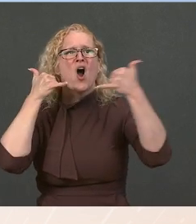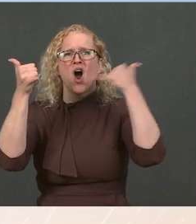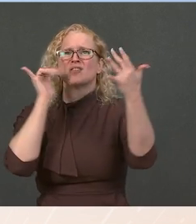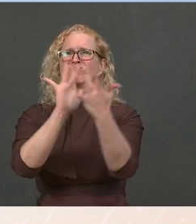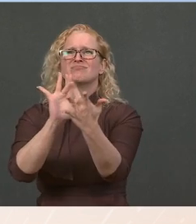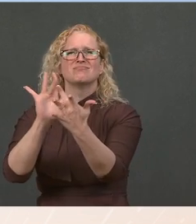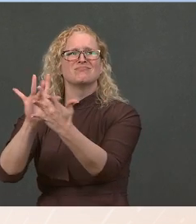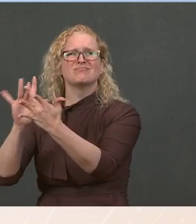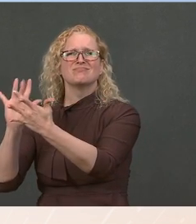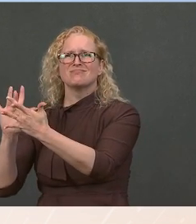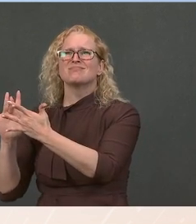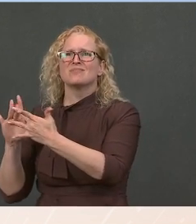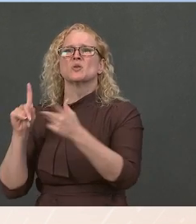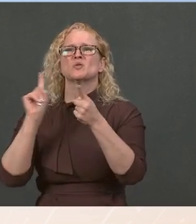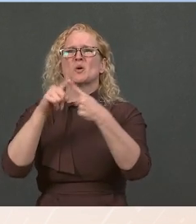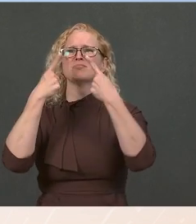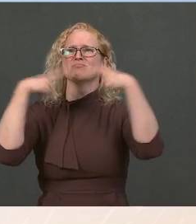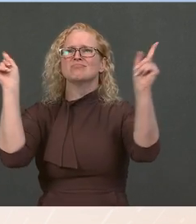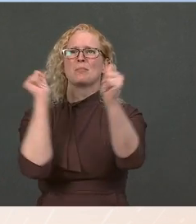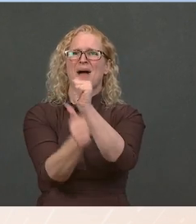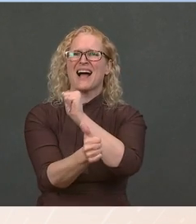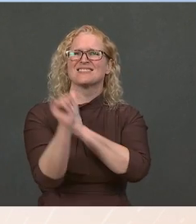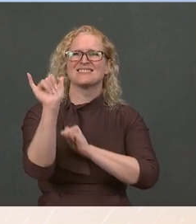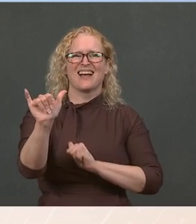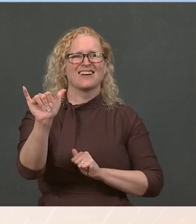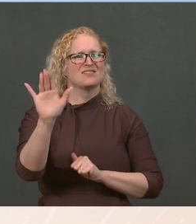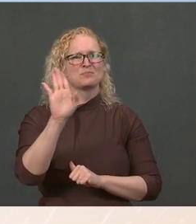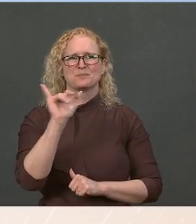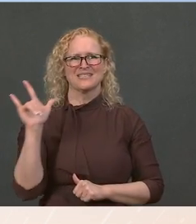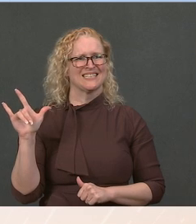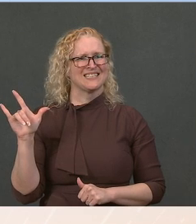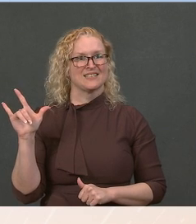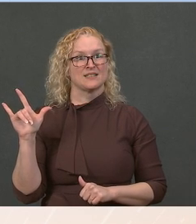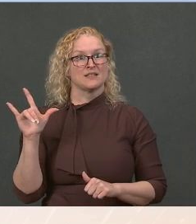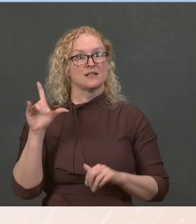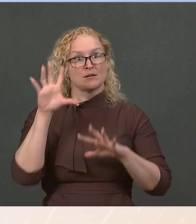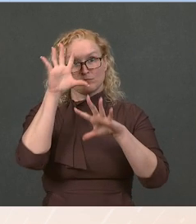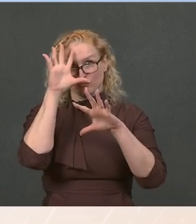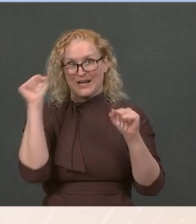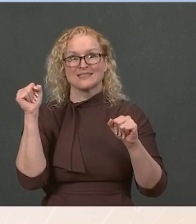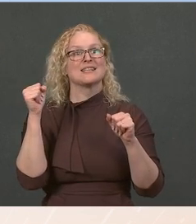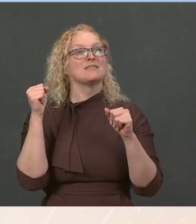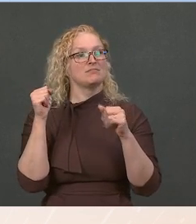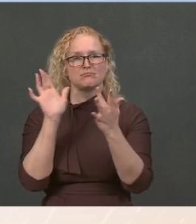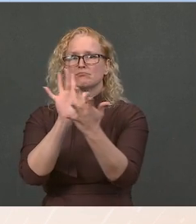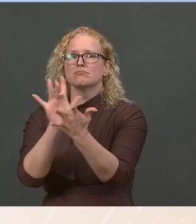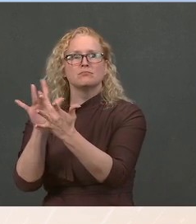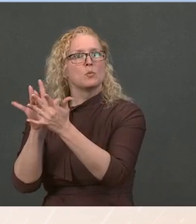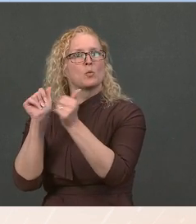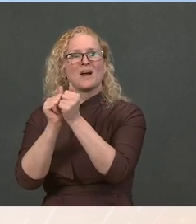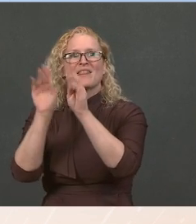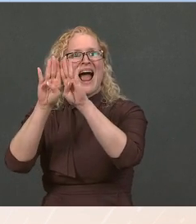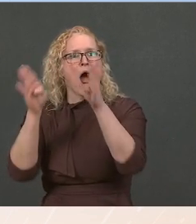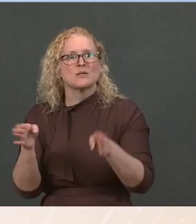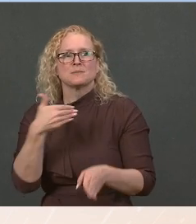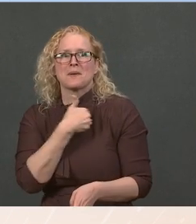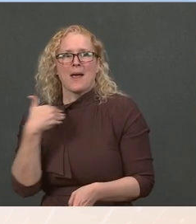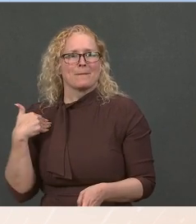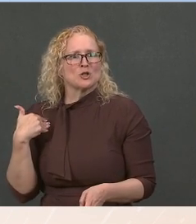is in close touch with House members, advocating for yes votes for the Build Back Better Act and the bipartisan infrastructure bill.